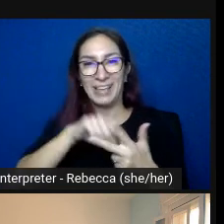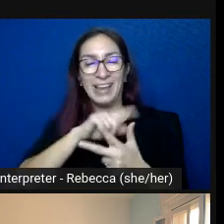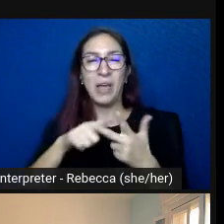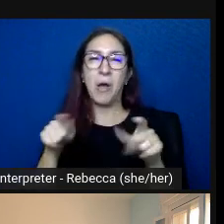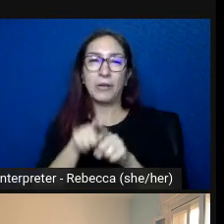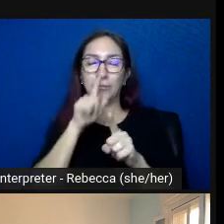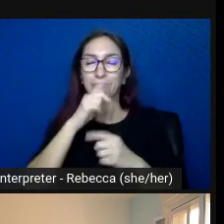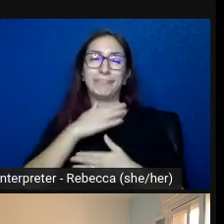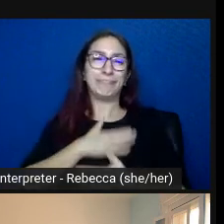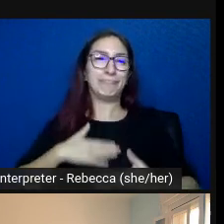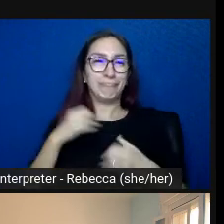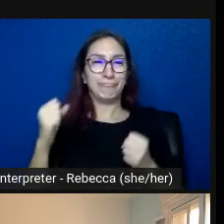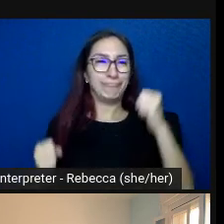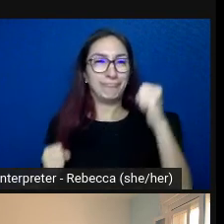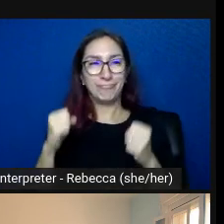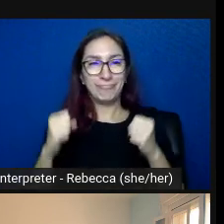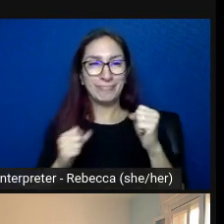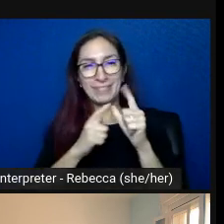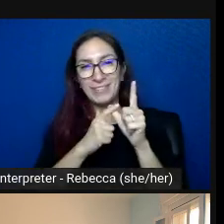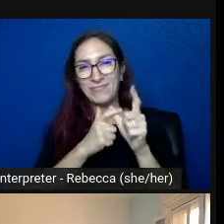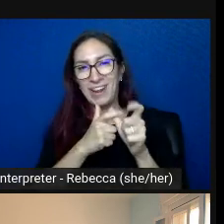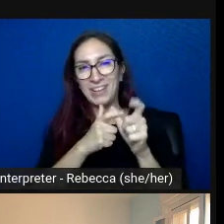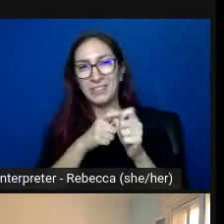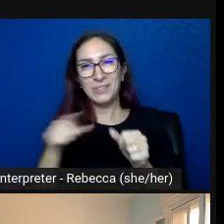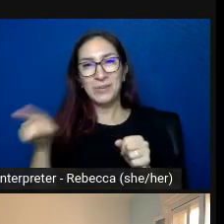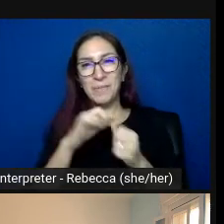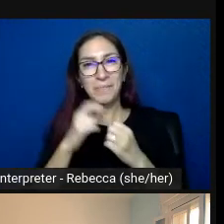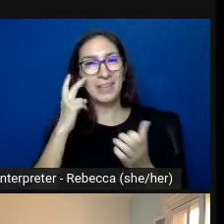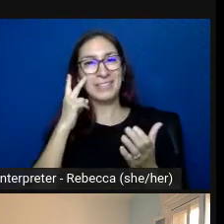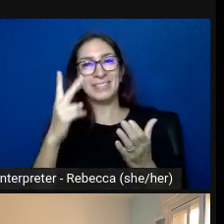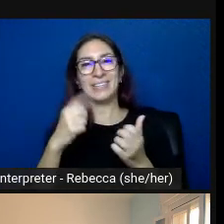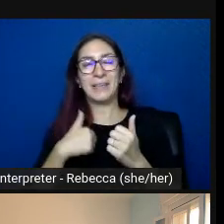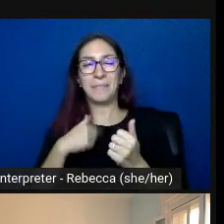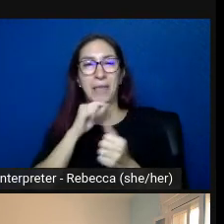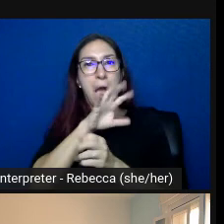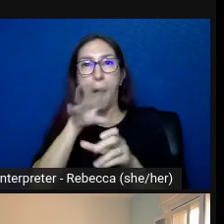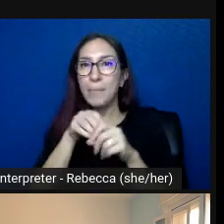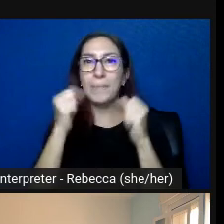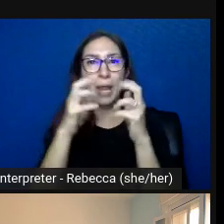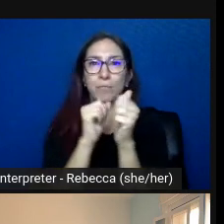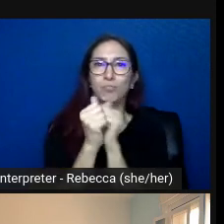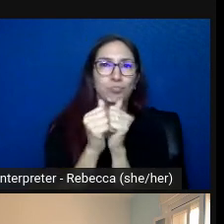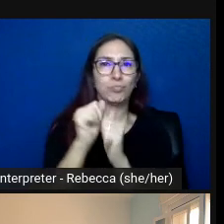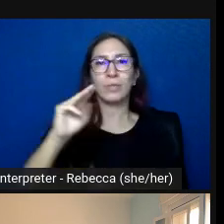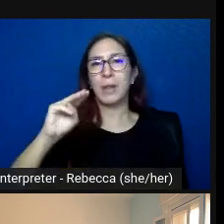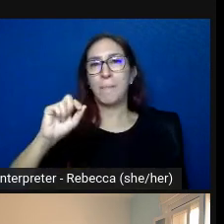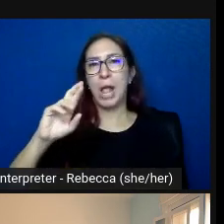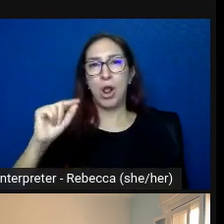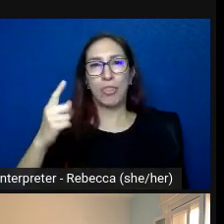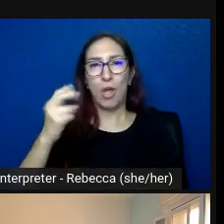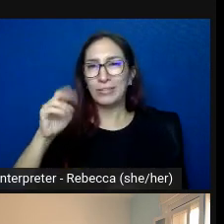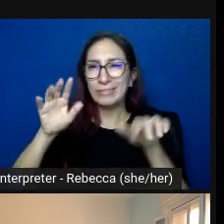Maybe you may see me on many marathons in your city.